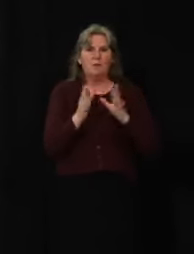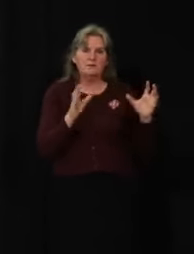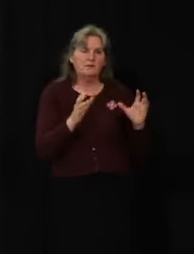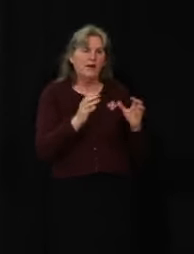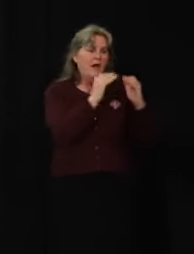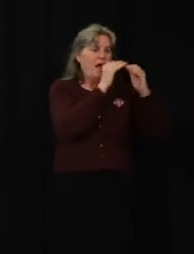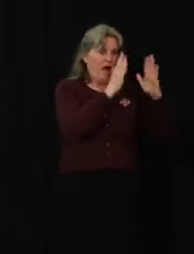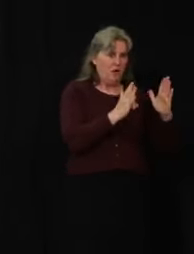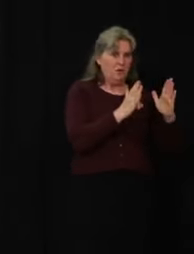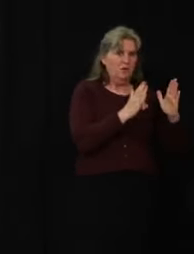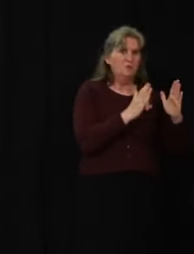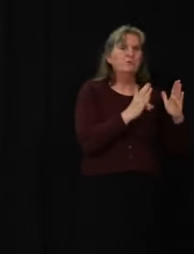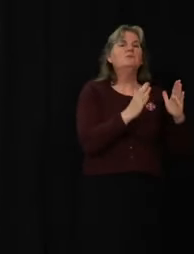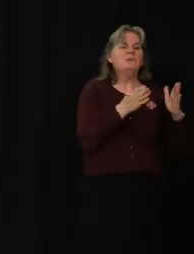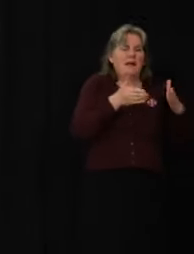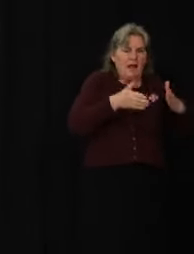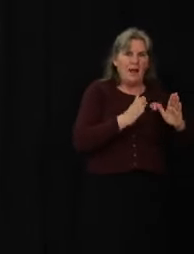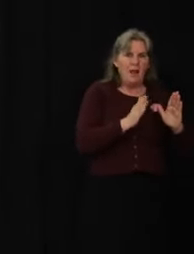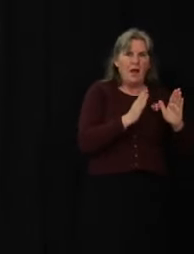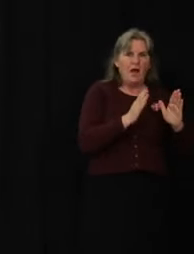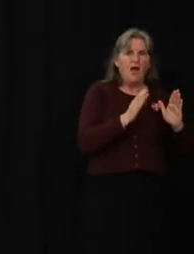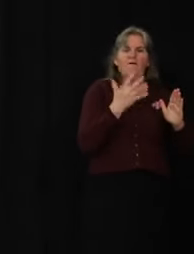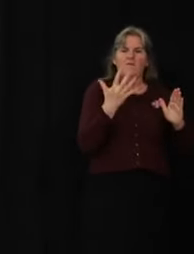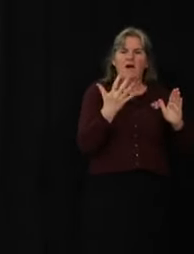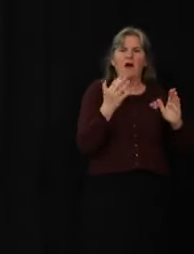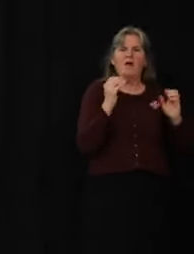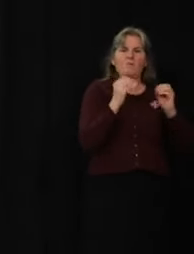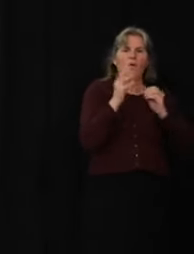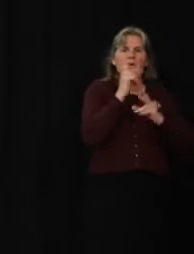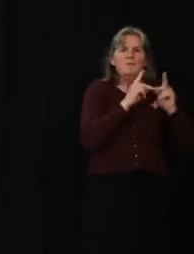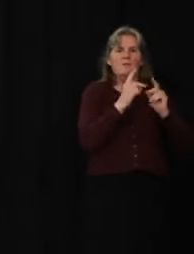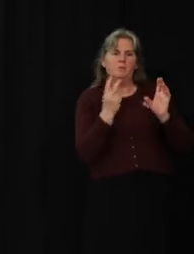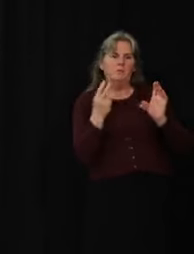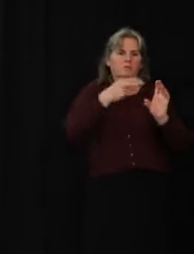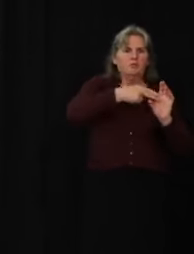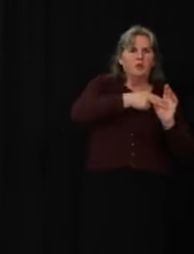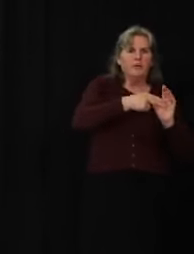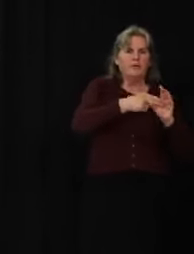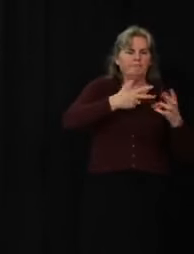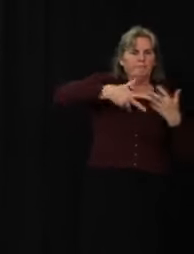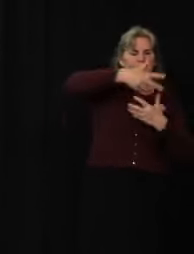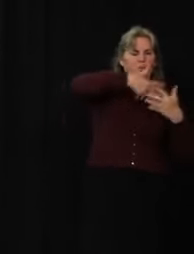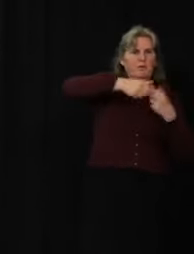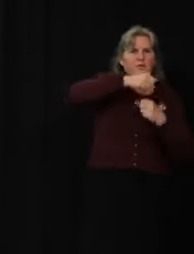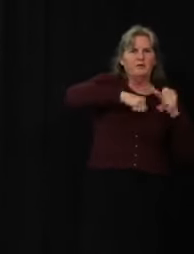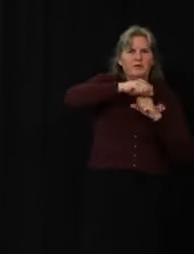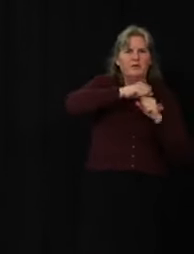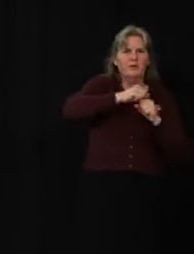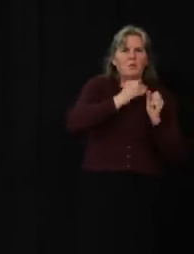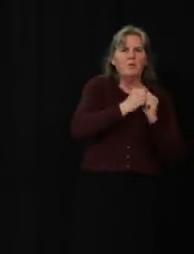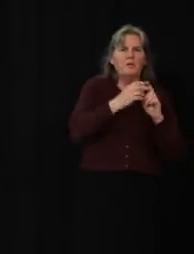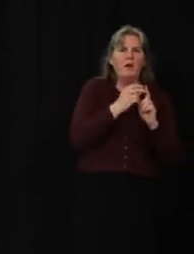29th. Dine and restaurant service guidelines are close to